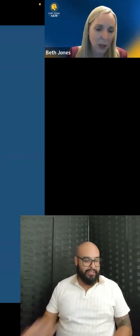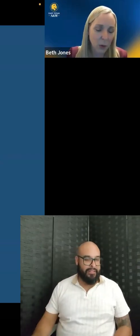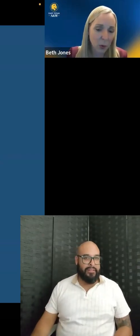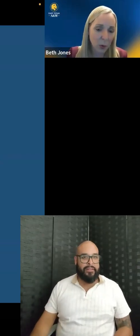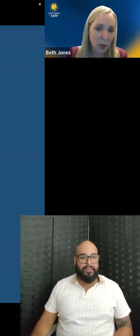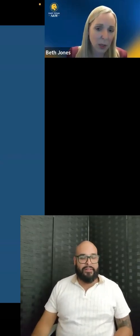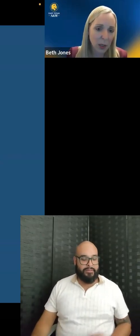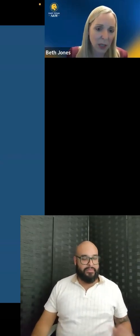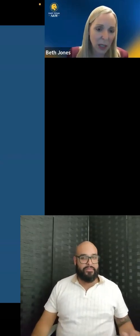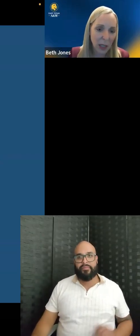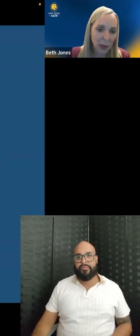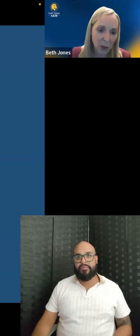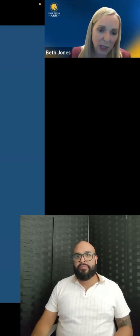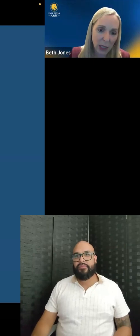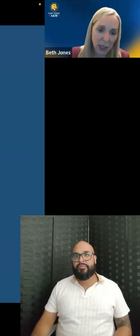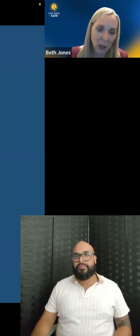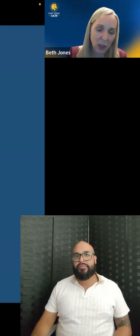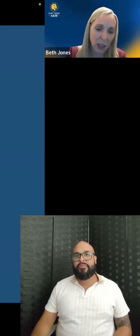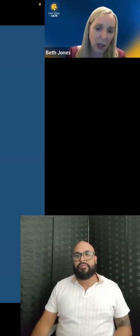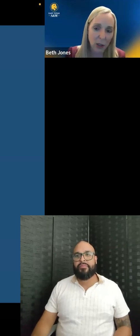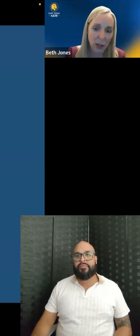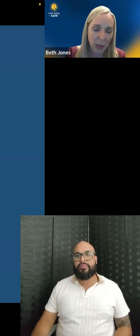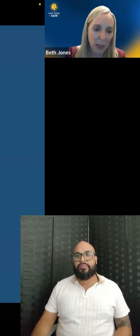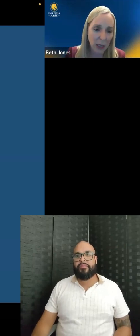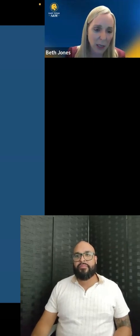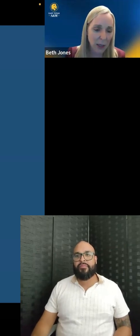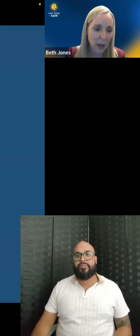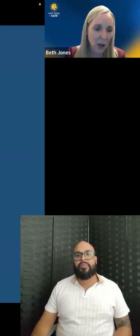All right, so tools to facilitate RTI or MTSS.